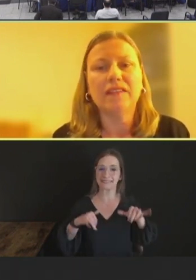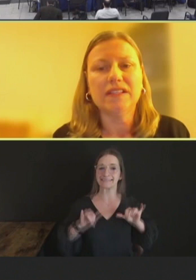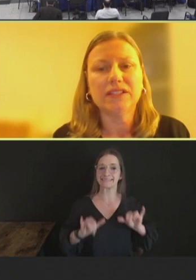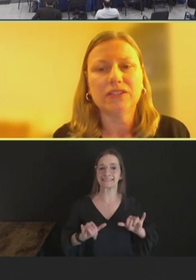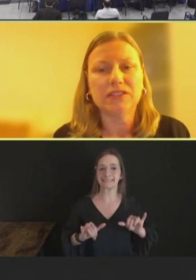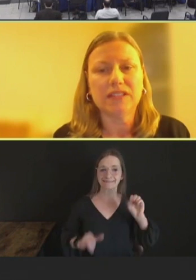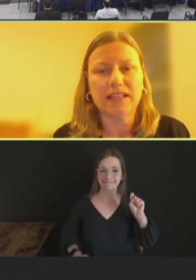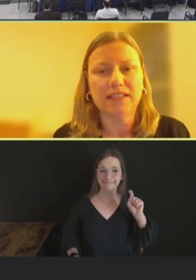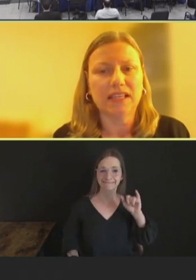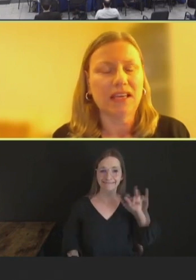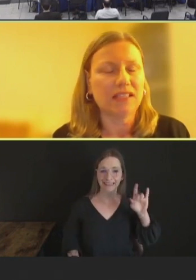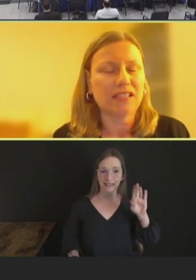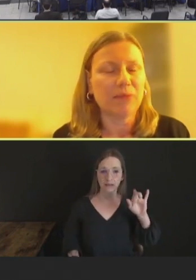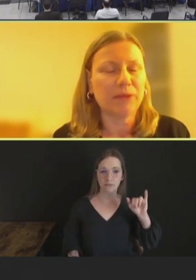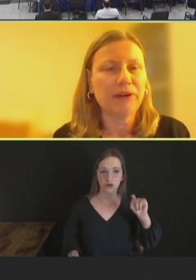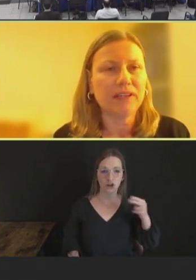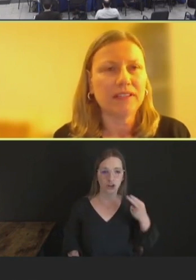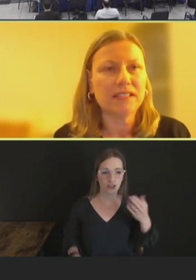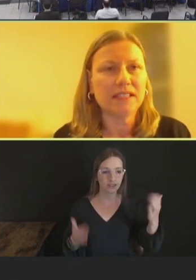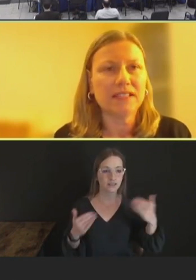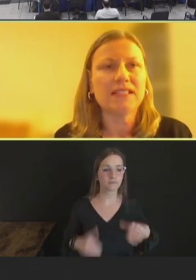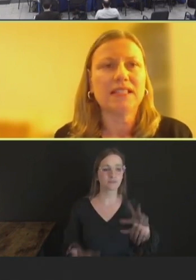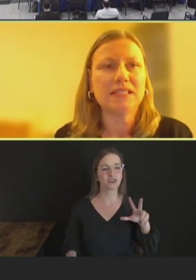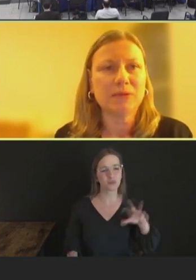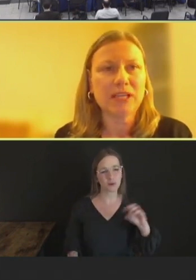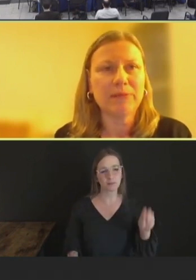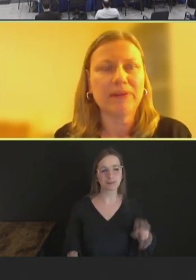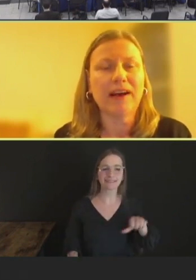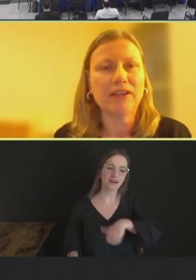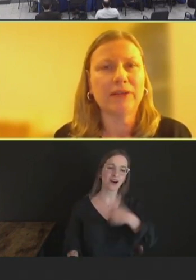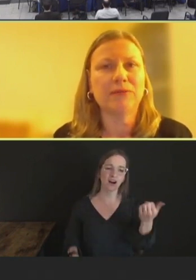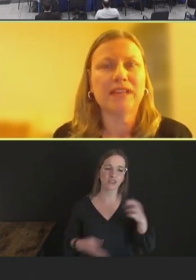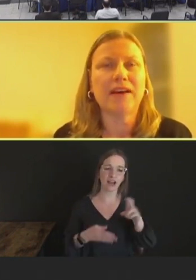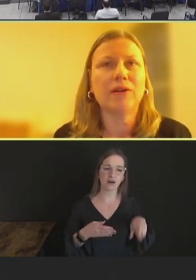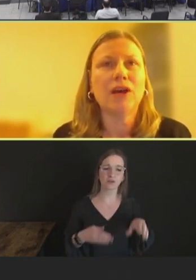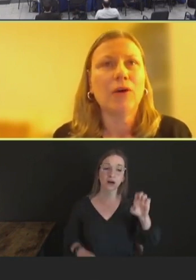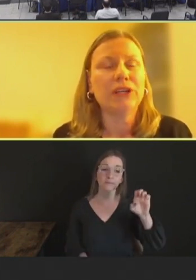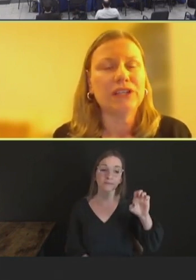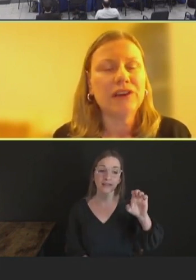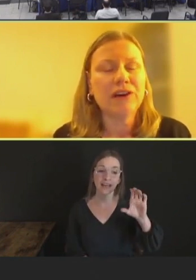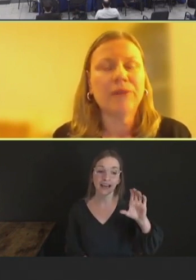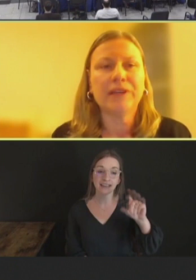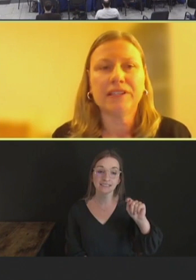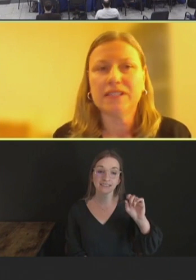And these includes things like ectopic pregnancies and some type of outcomes that we know a pregnancy